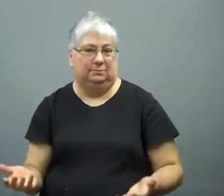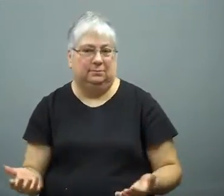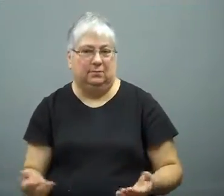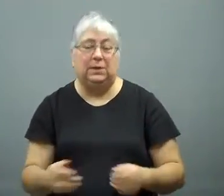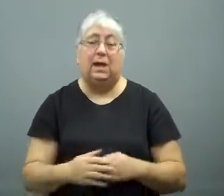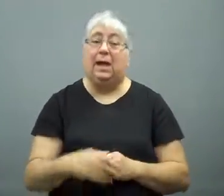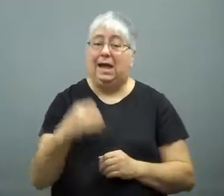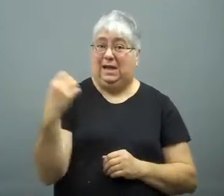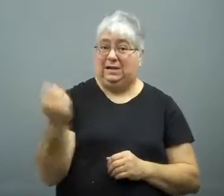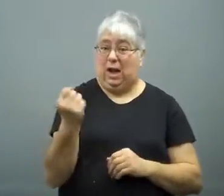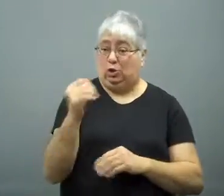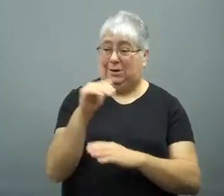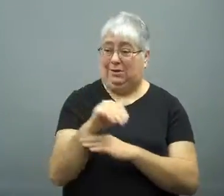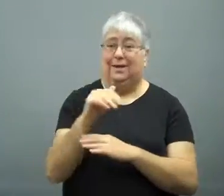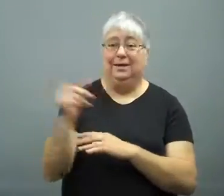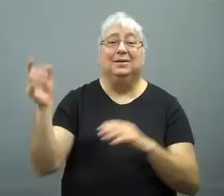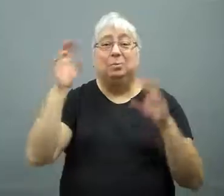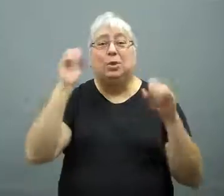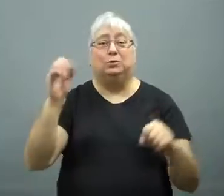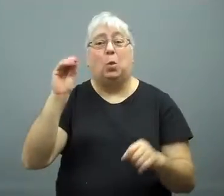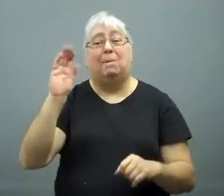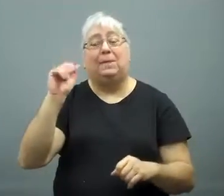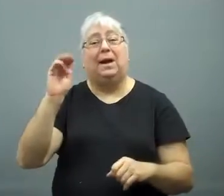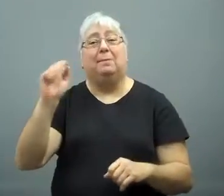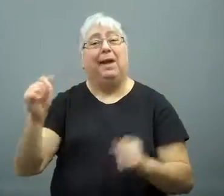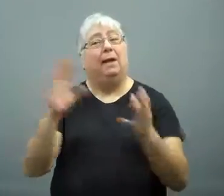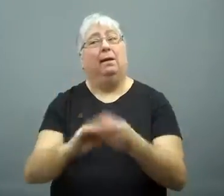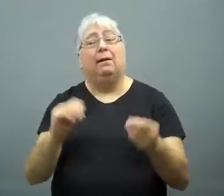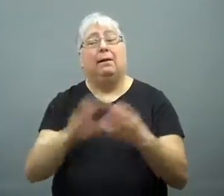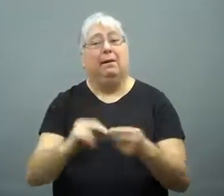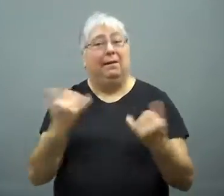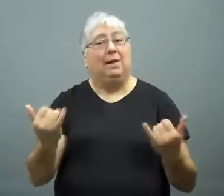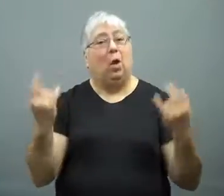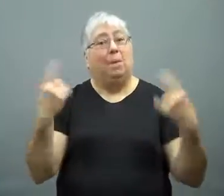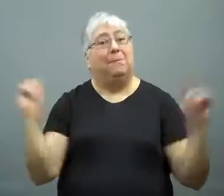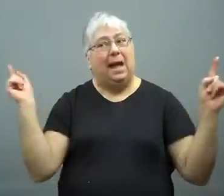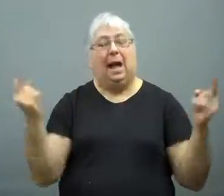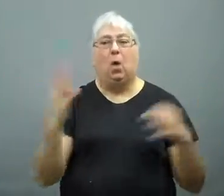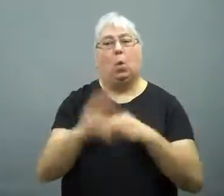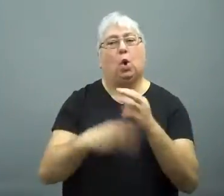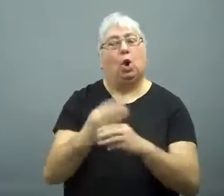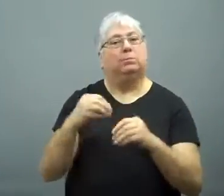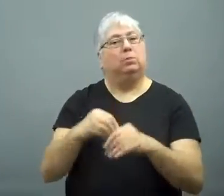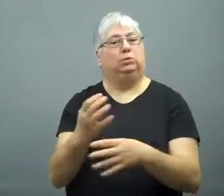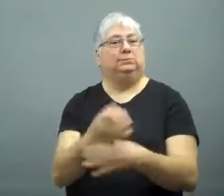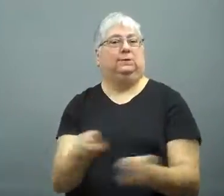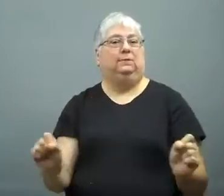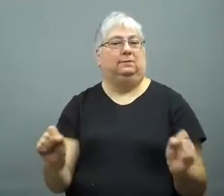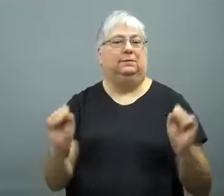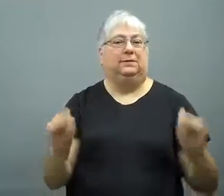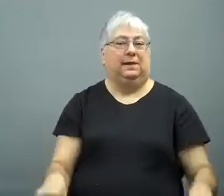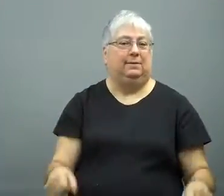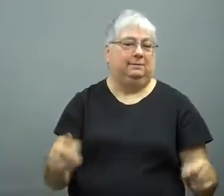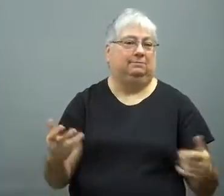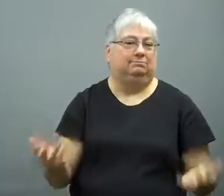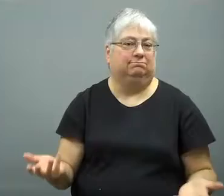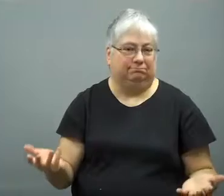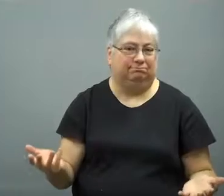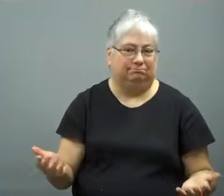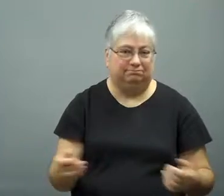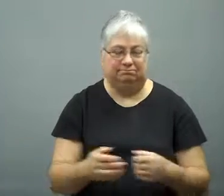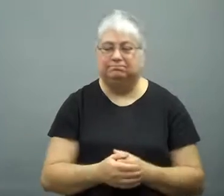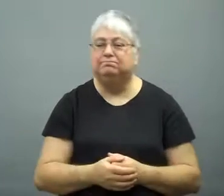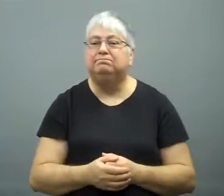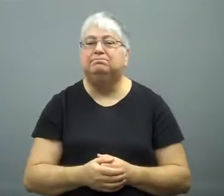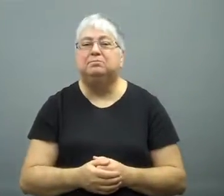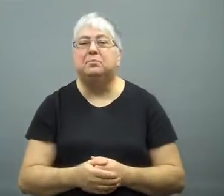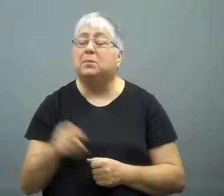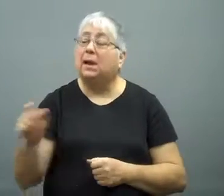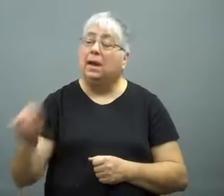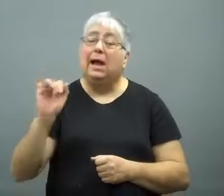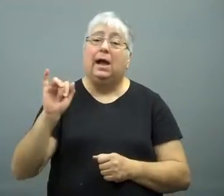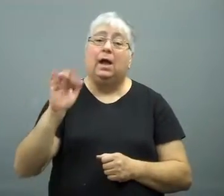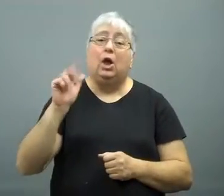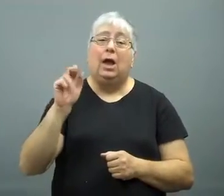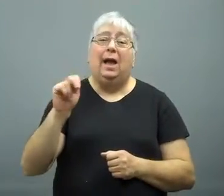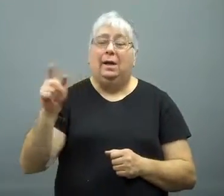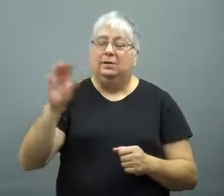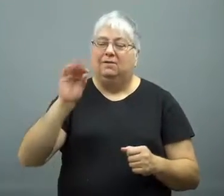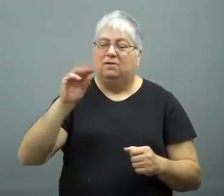On Saturday night, the President said this could make the world safer.